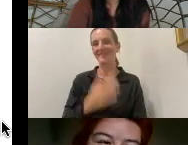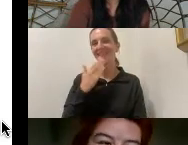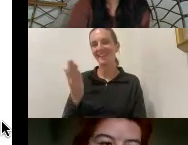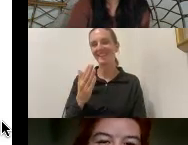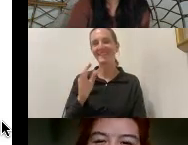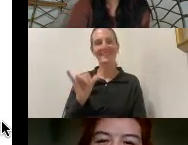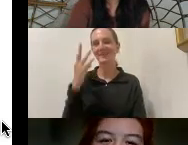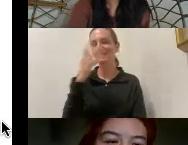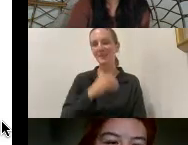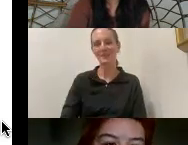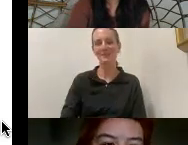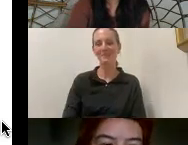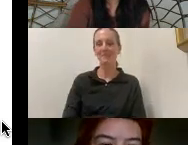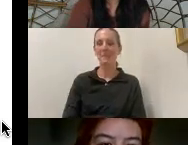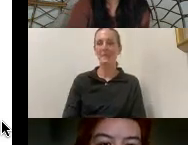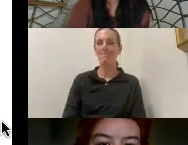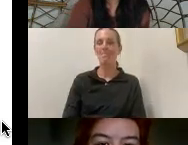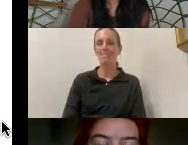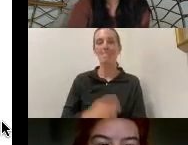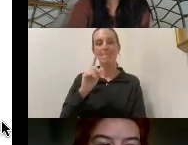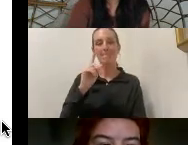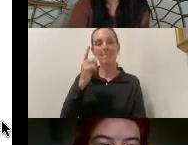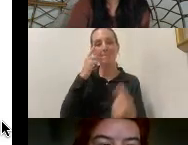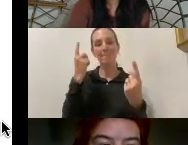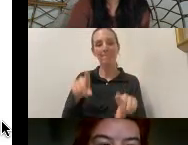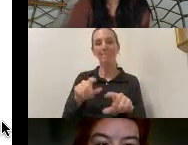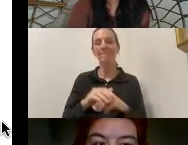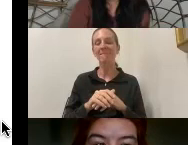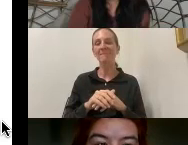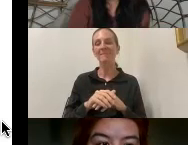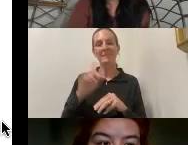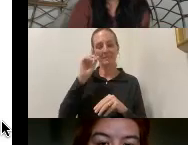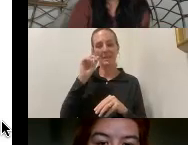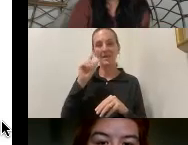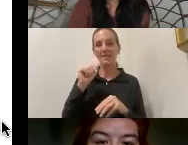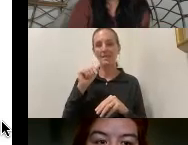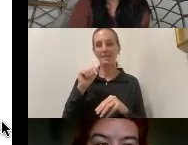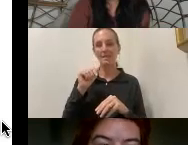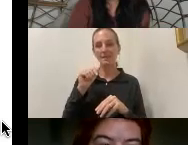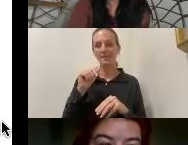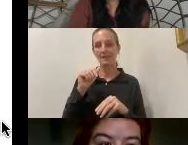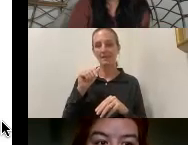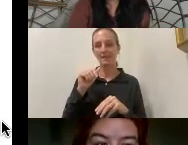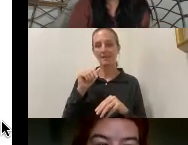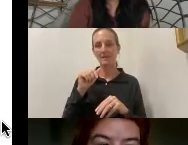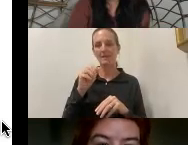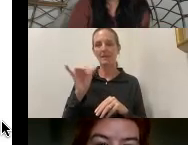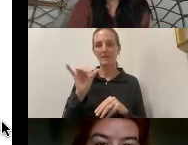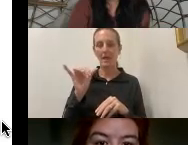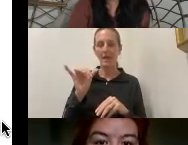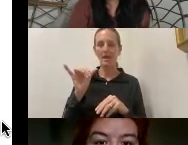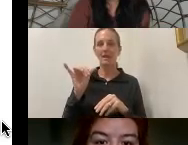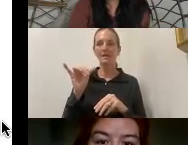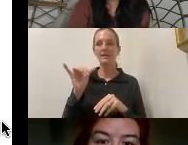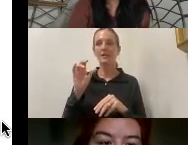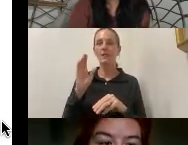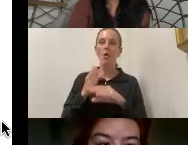I think it really speaks on the over extraction of fishing currently going on and if we do